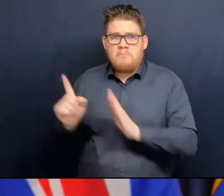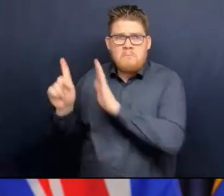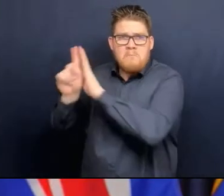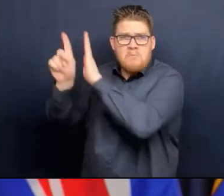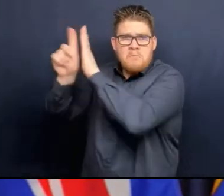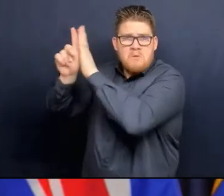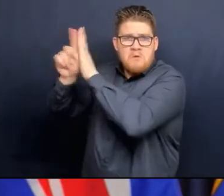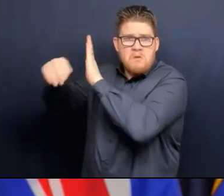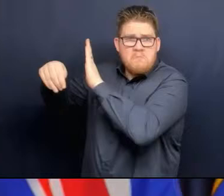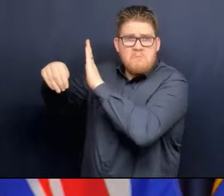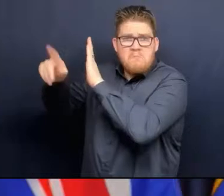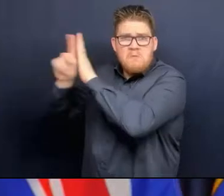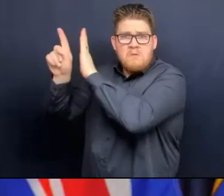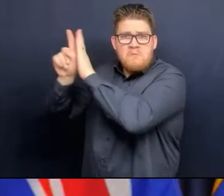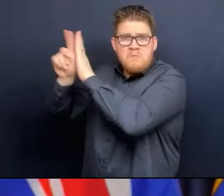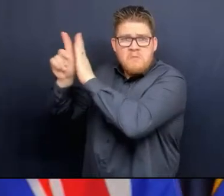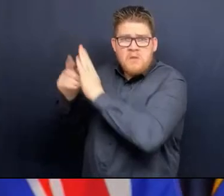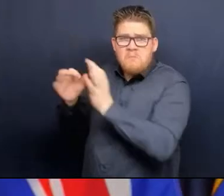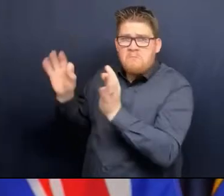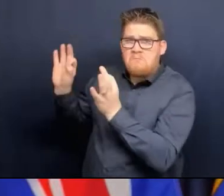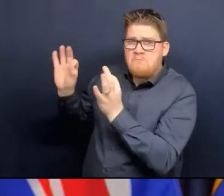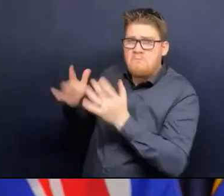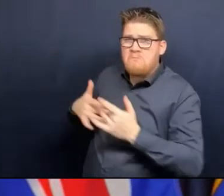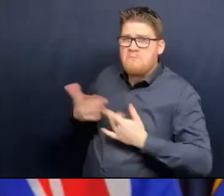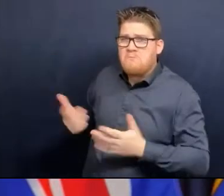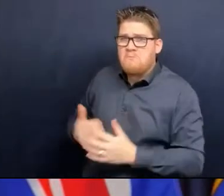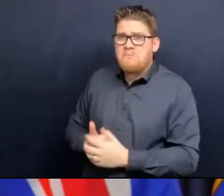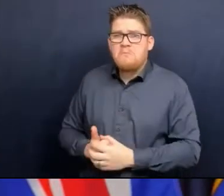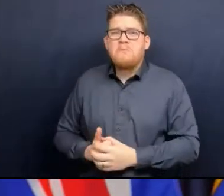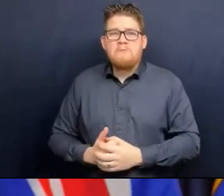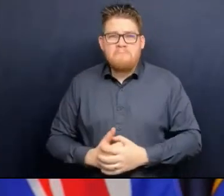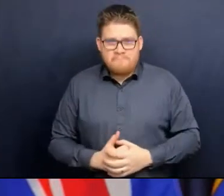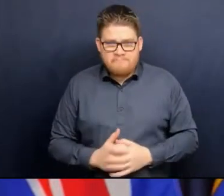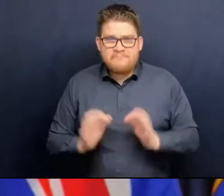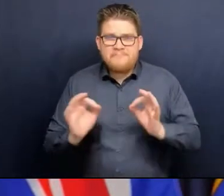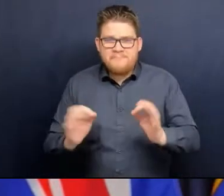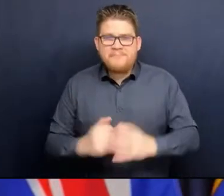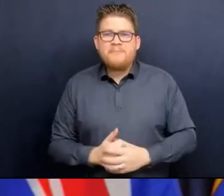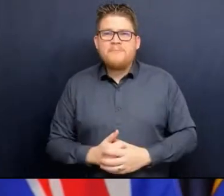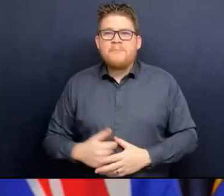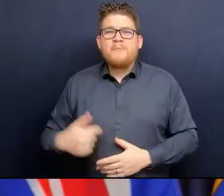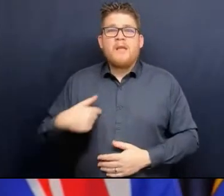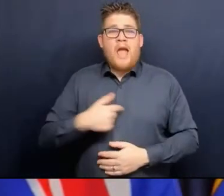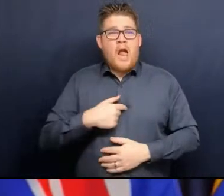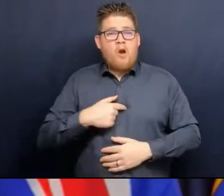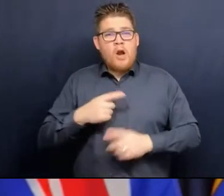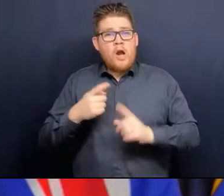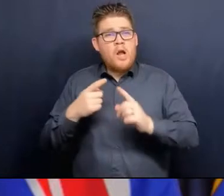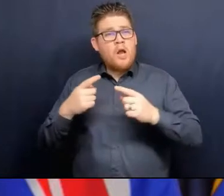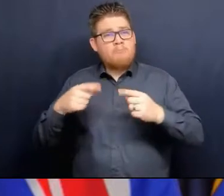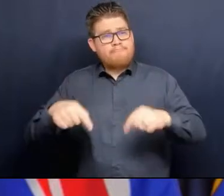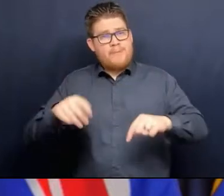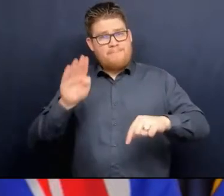ring. The outcomes have been